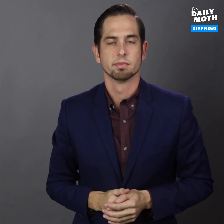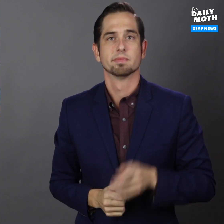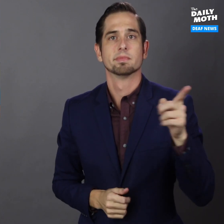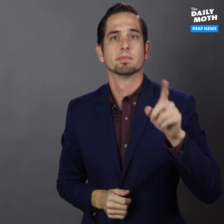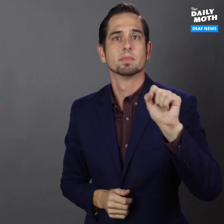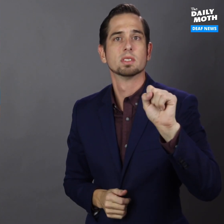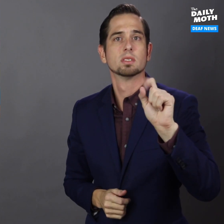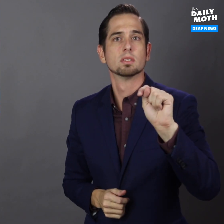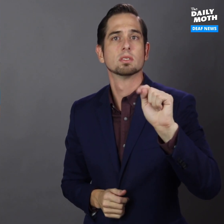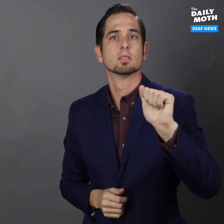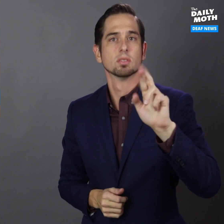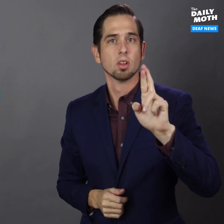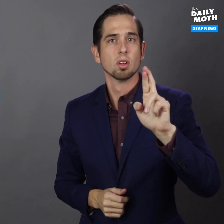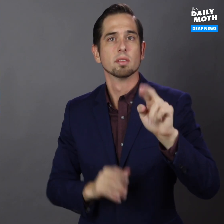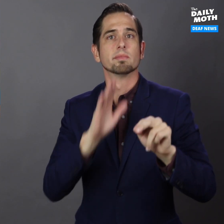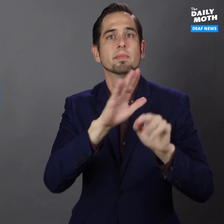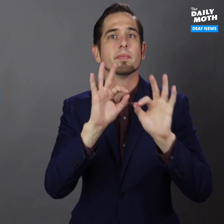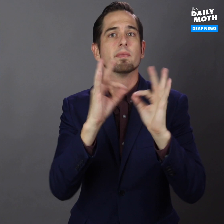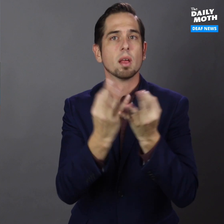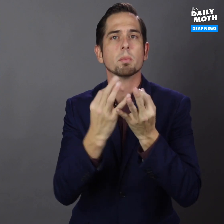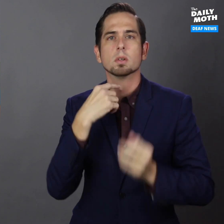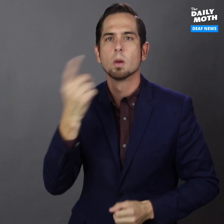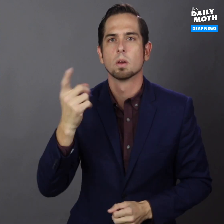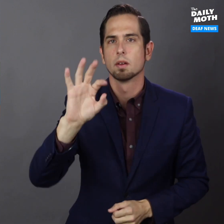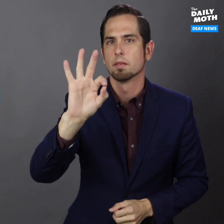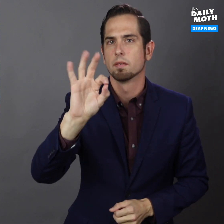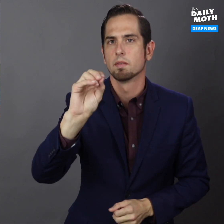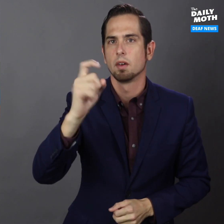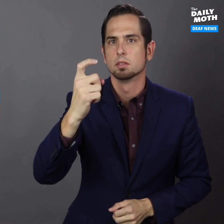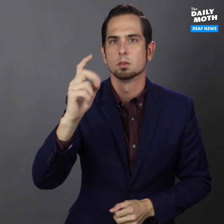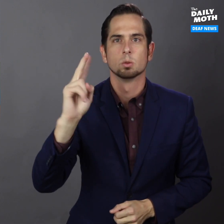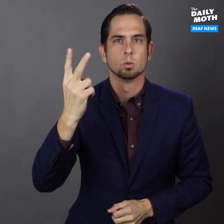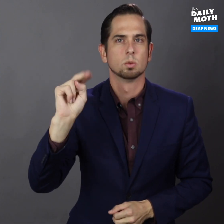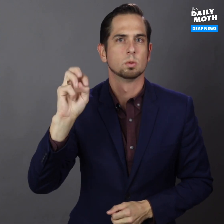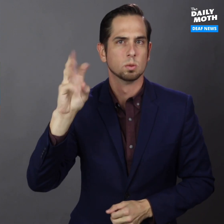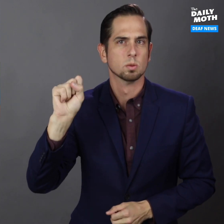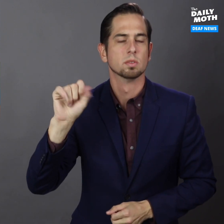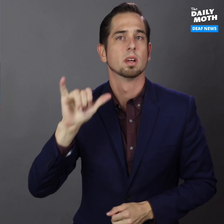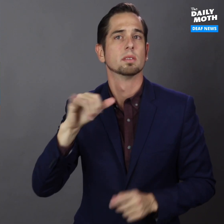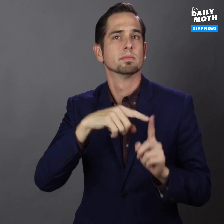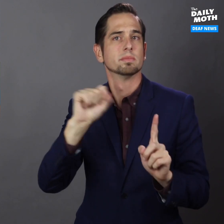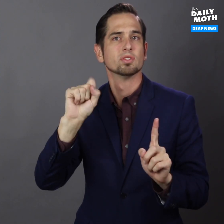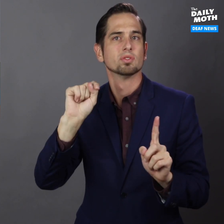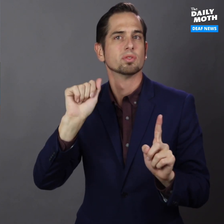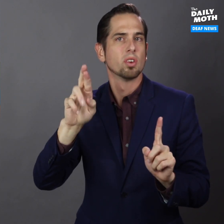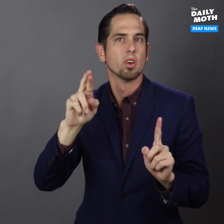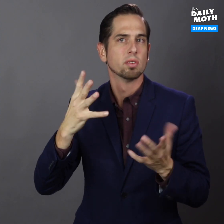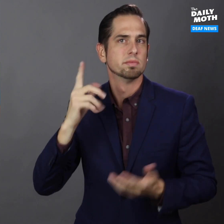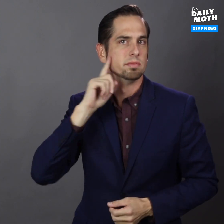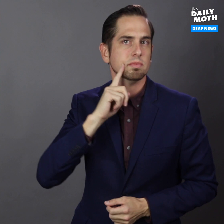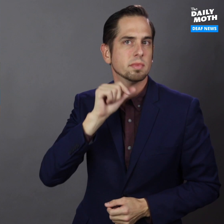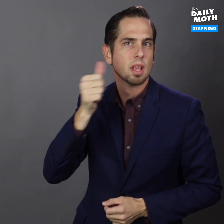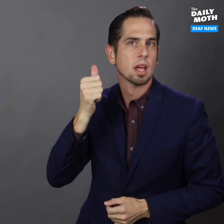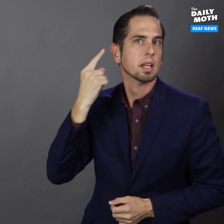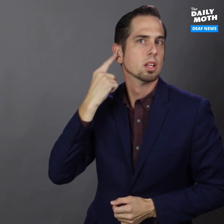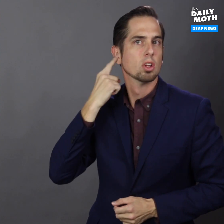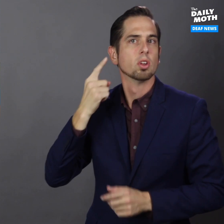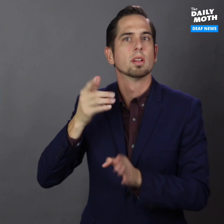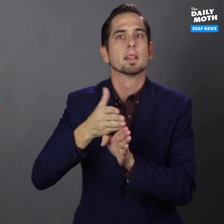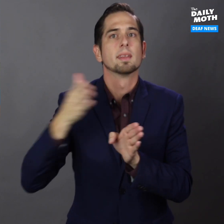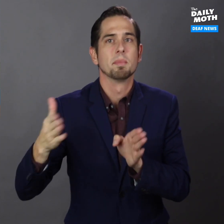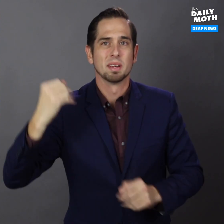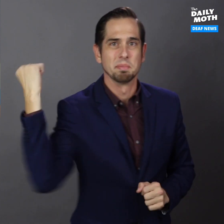Star's family told Fox 2 that Star did not hear a neighbor